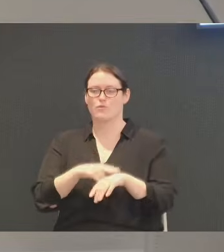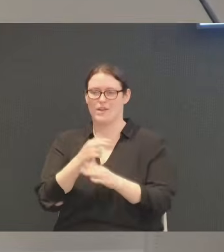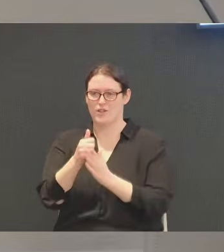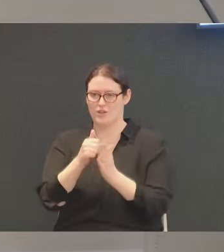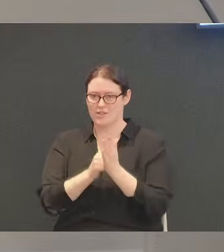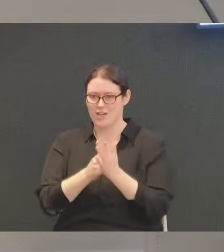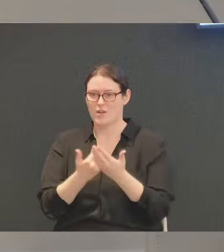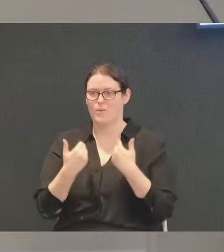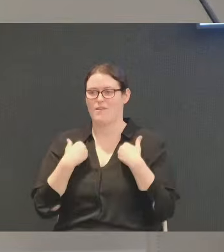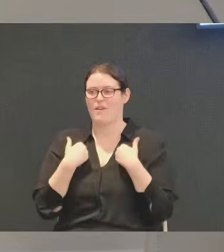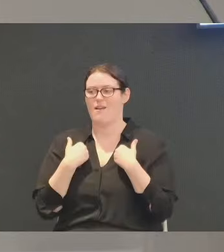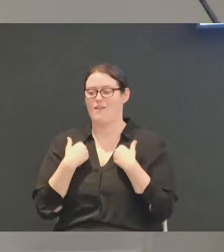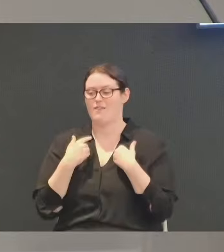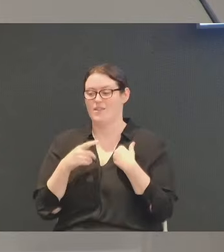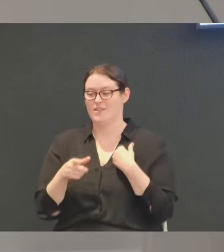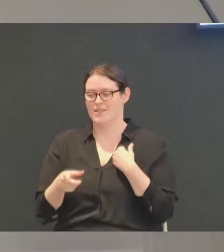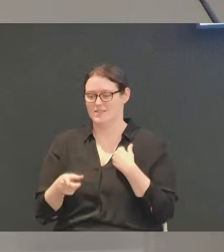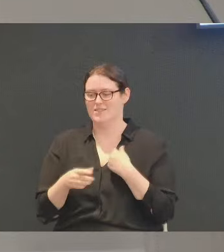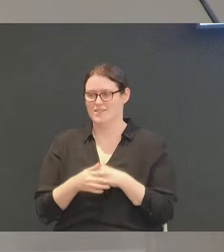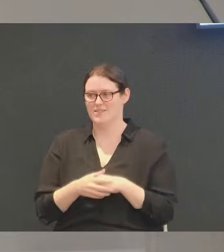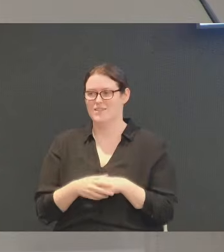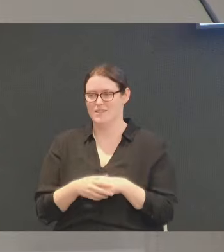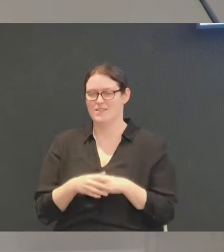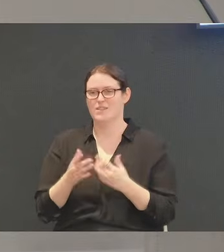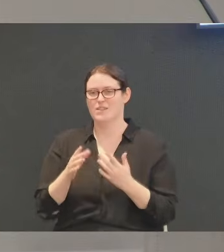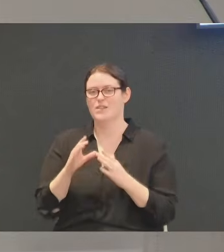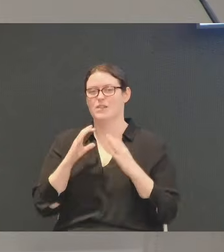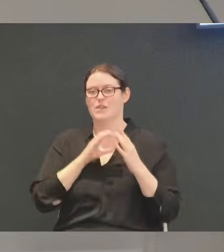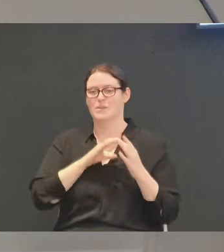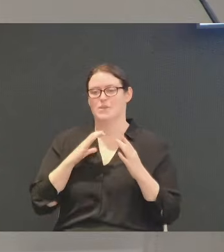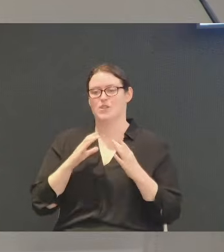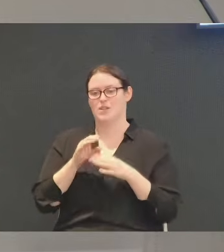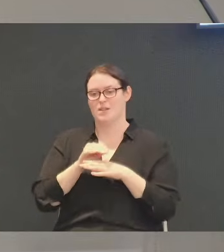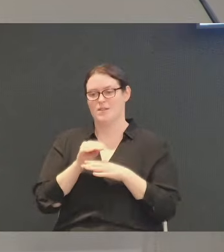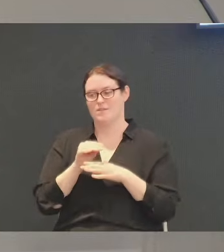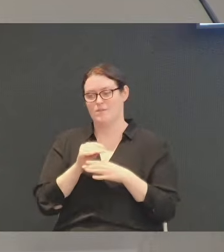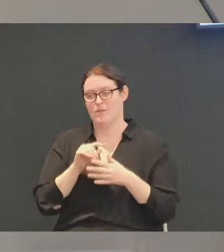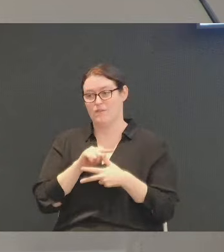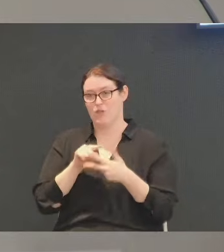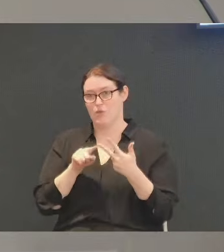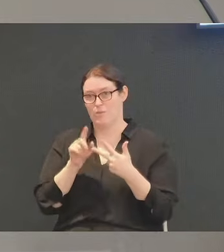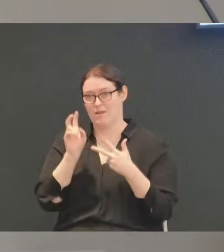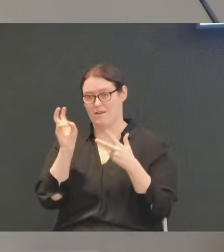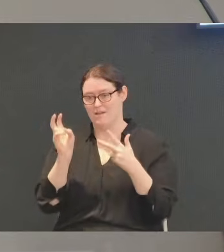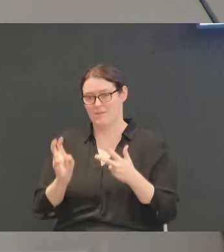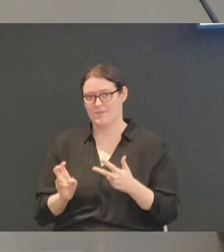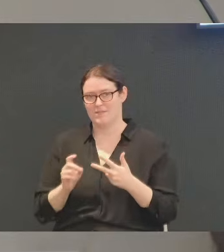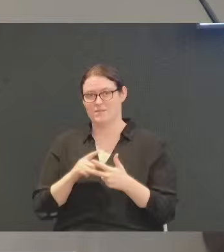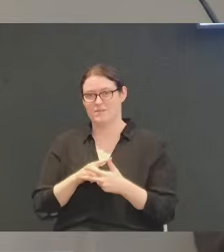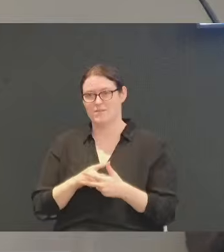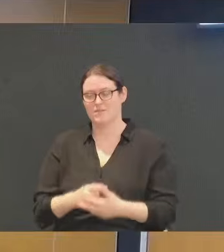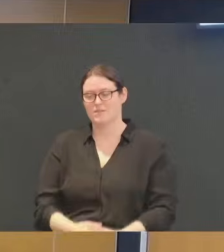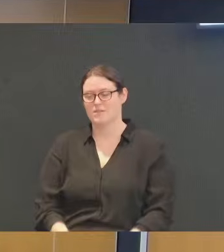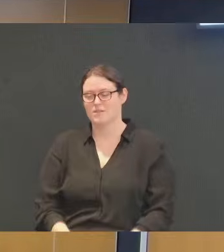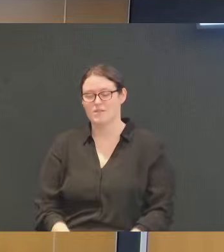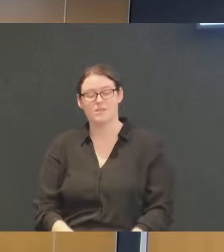we have Commission Administration. We have three items to come forth. Commissioners,